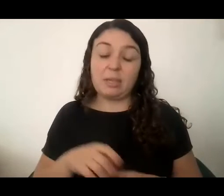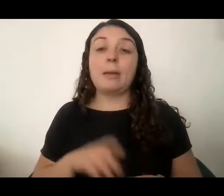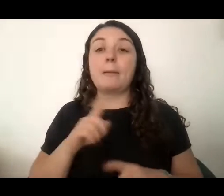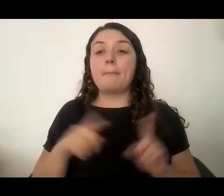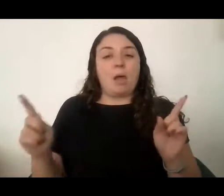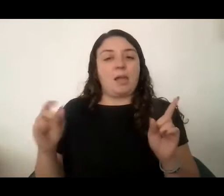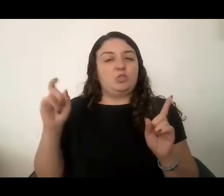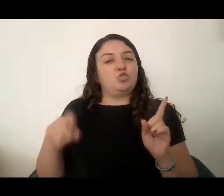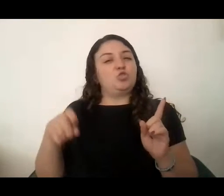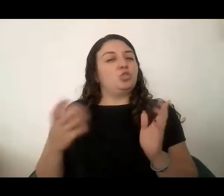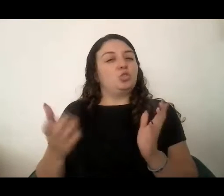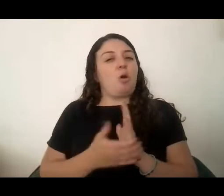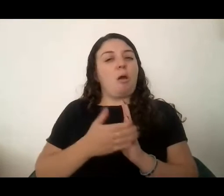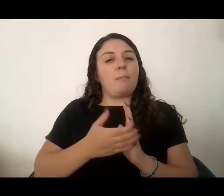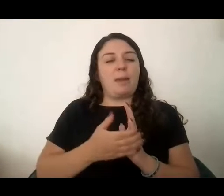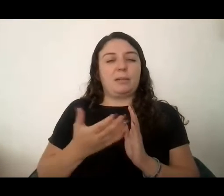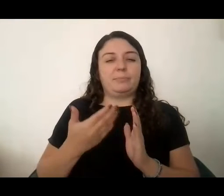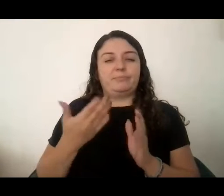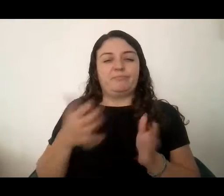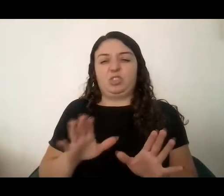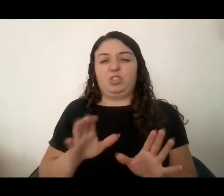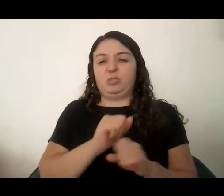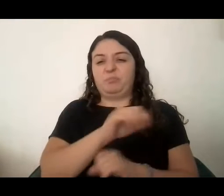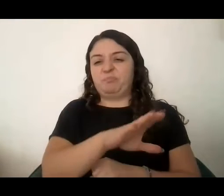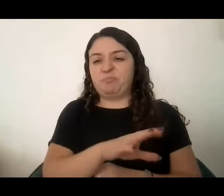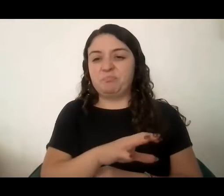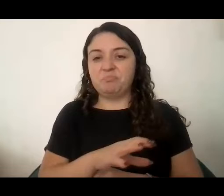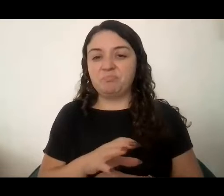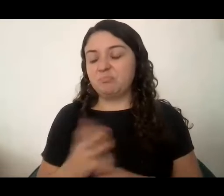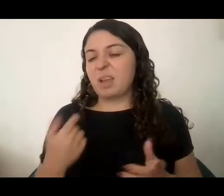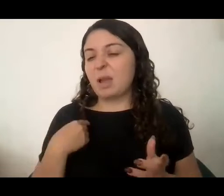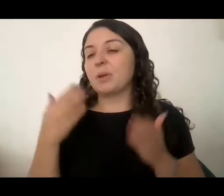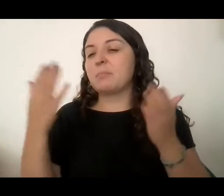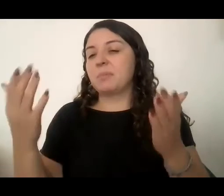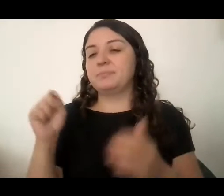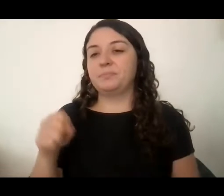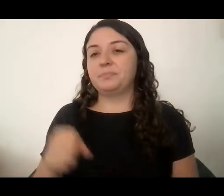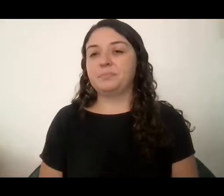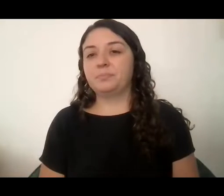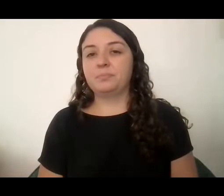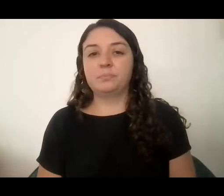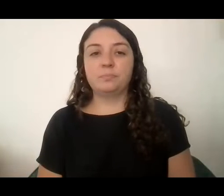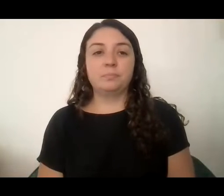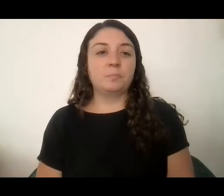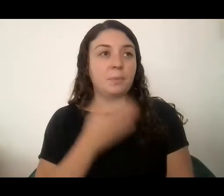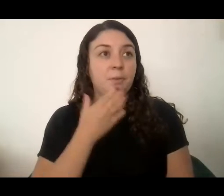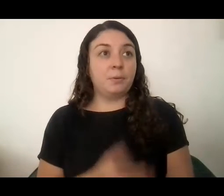it's good to do. I would recommend it. >> CIARA LADROMA: Thank you. Another